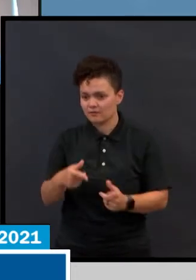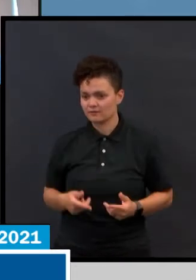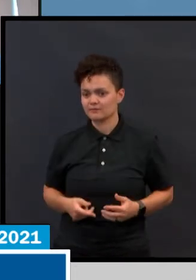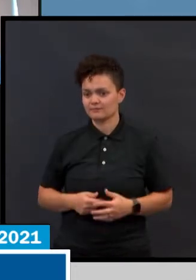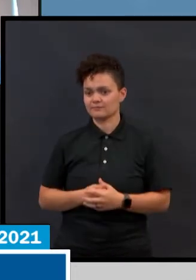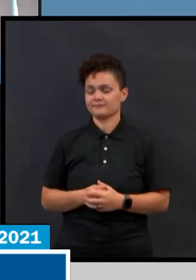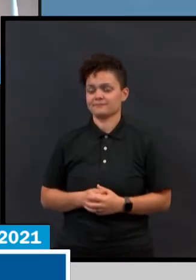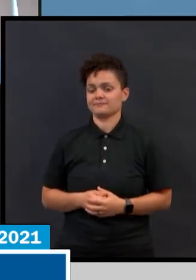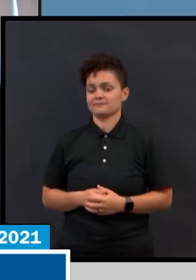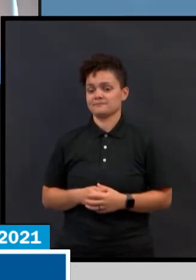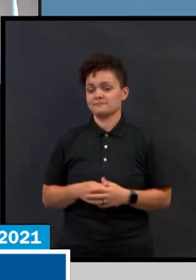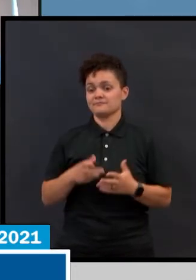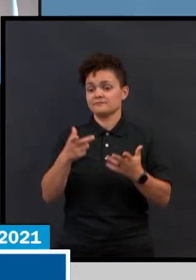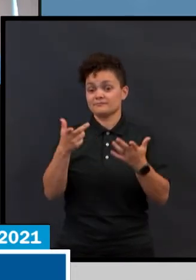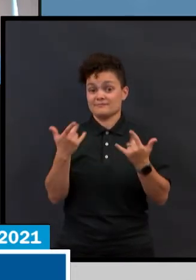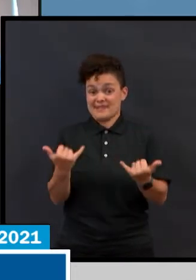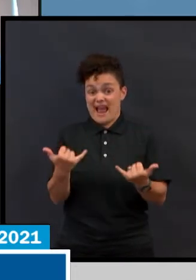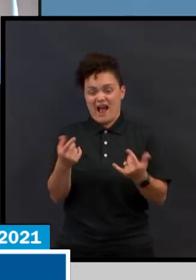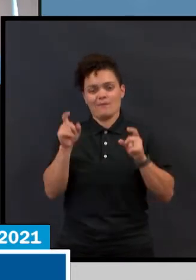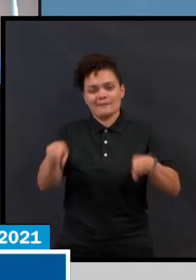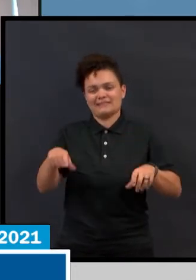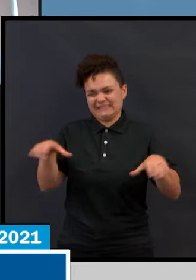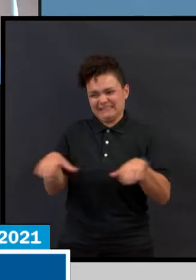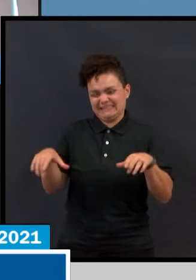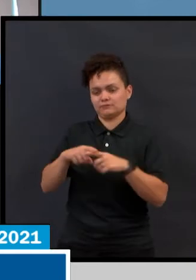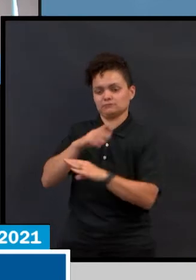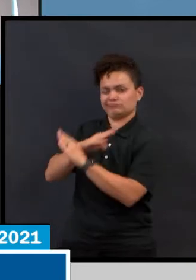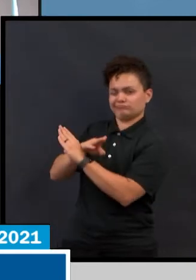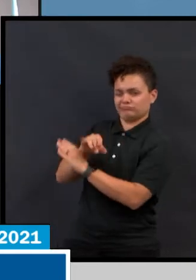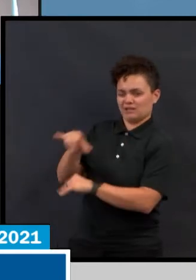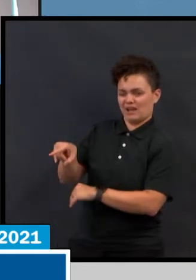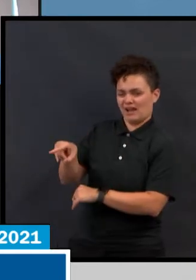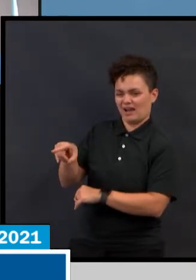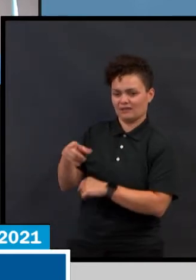fall and winter months that's when um respiratory viruses tend to do